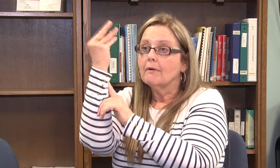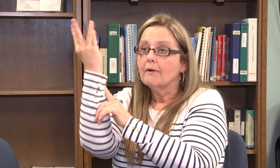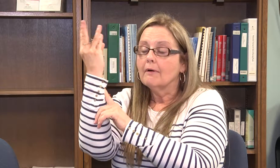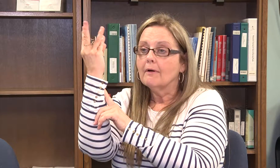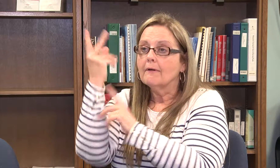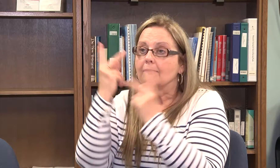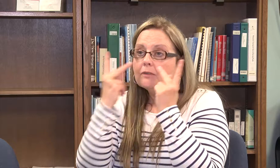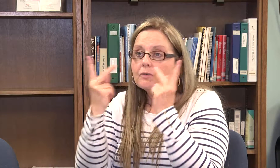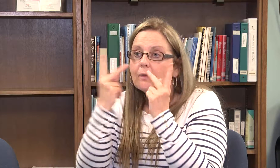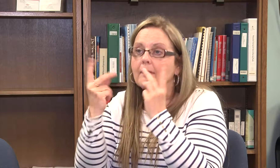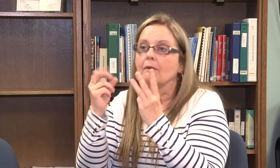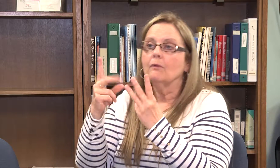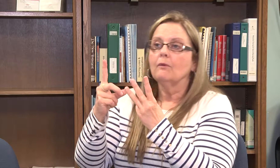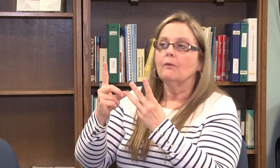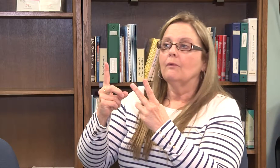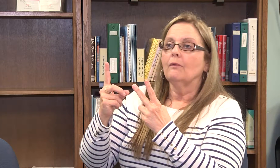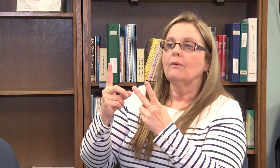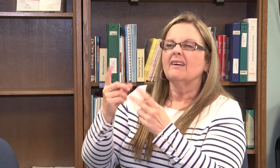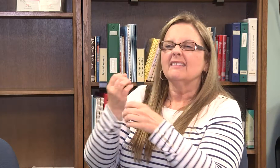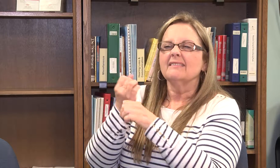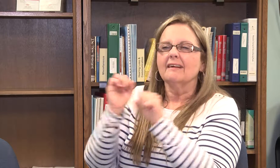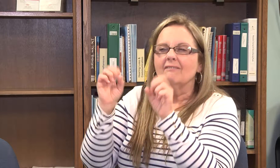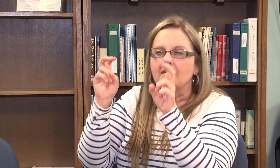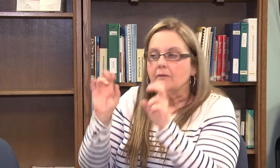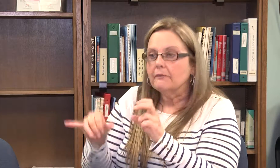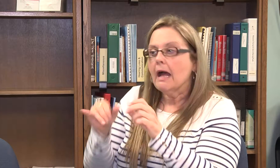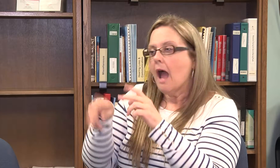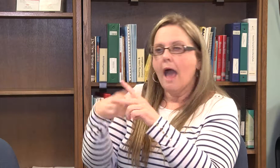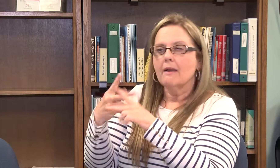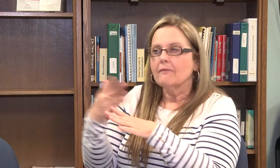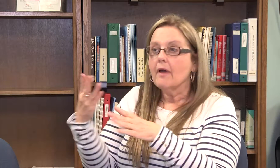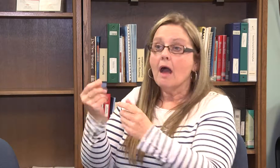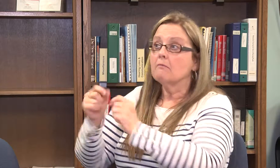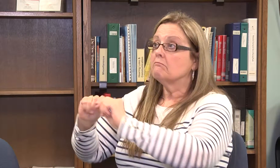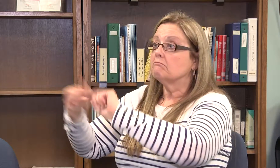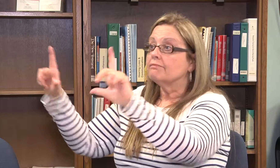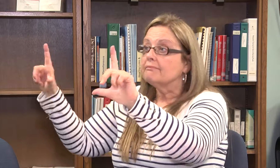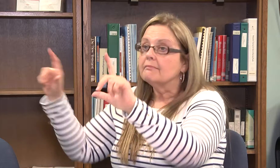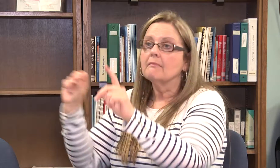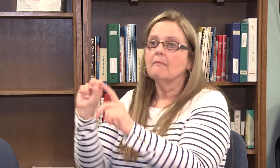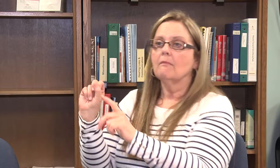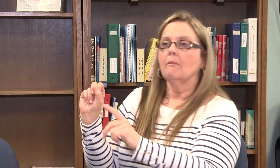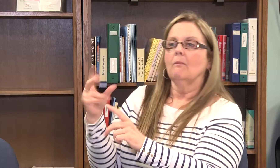For example making sure that there are visual fire alarms set up because it's a safety issue.